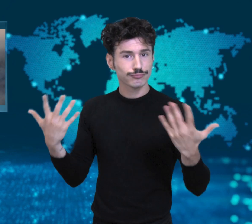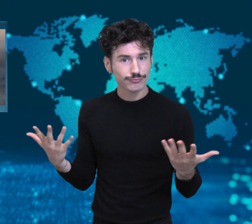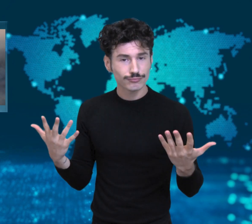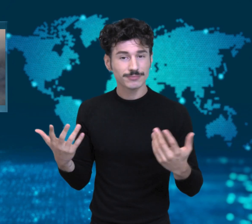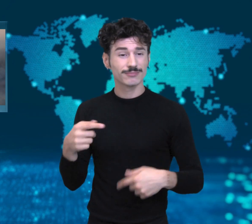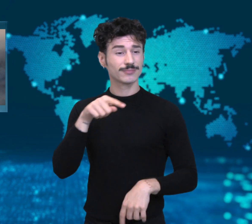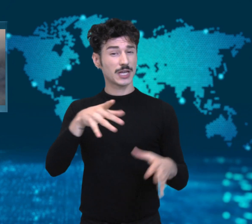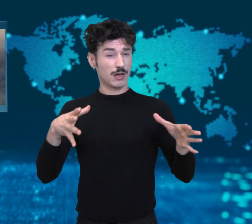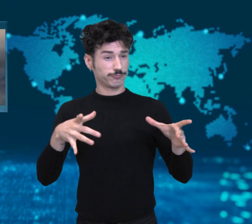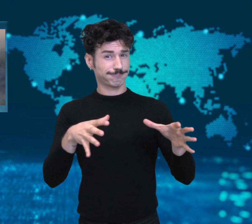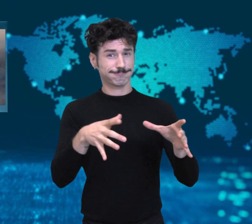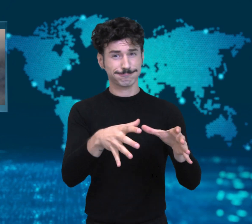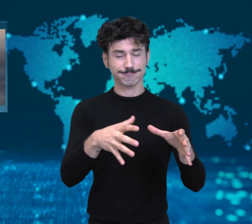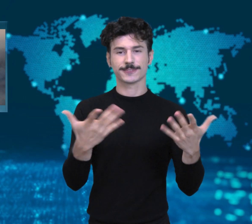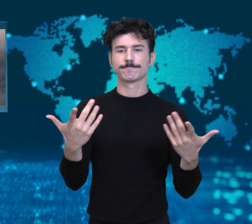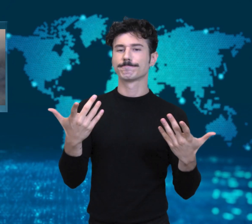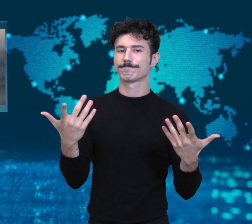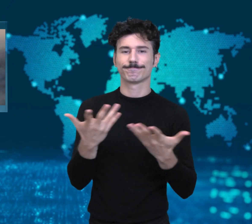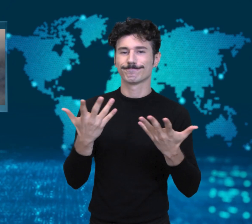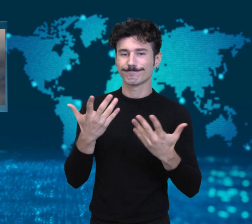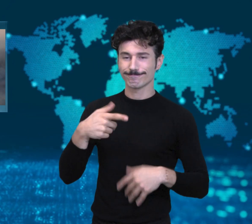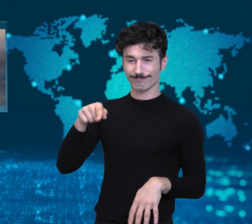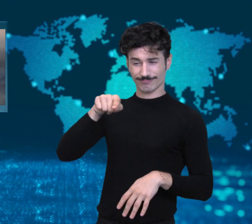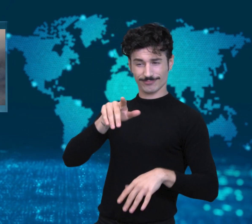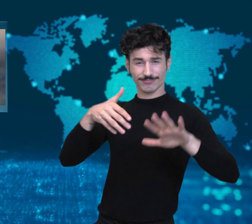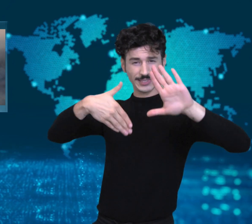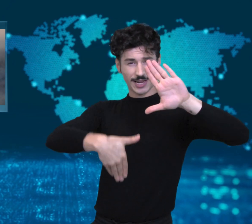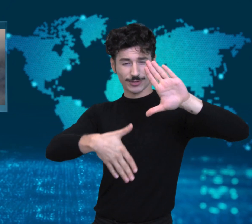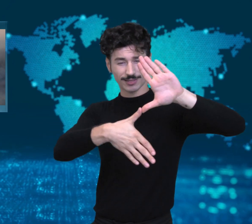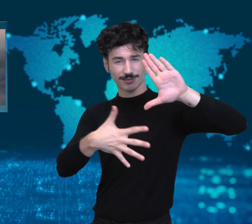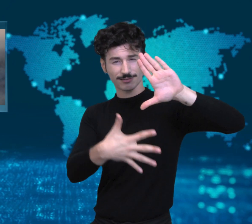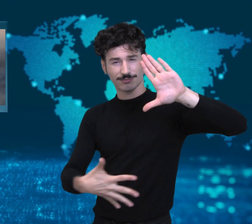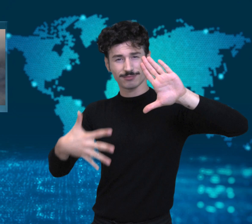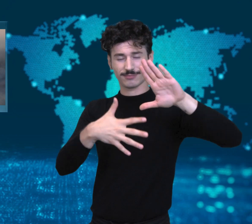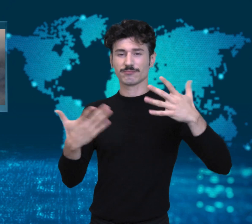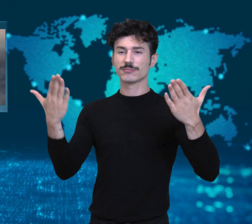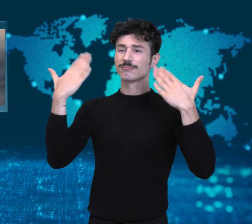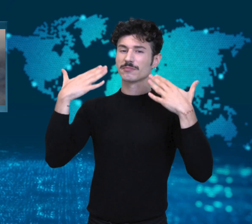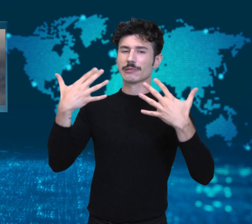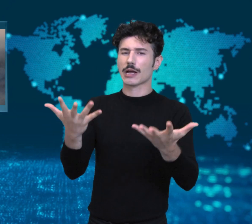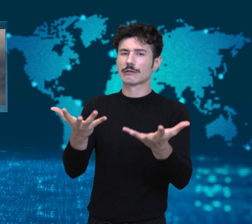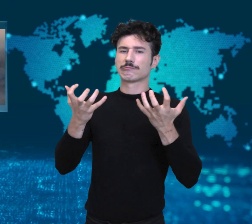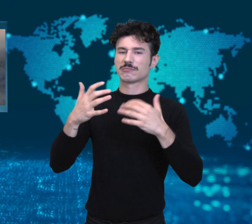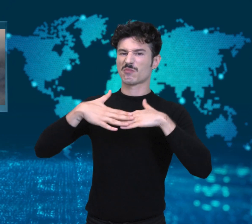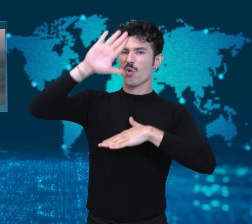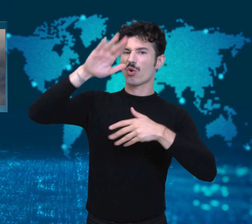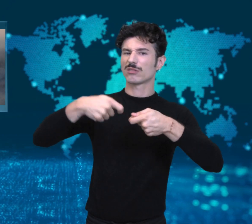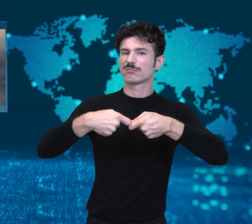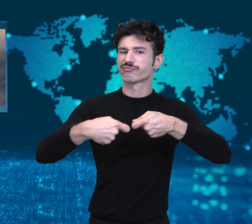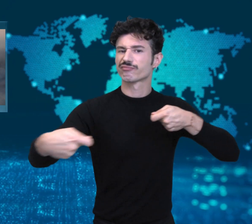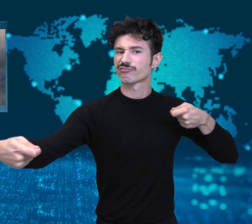so deforestation causes longer dry seasons for those countries.